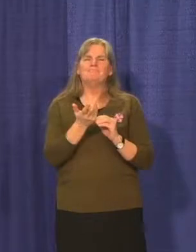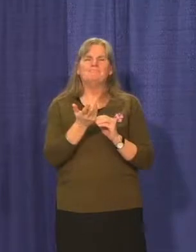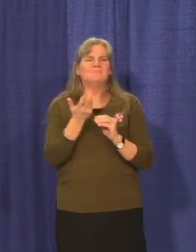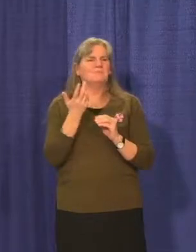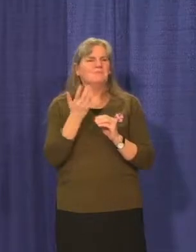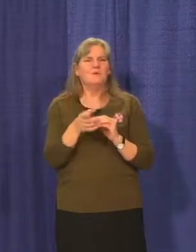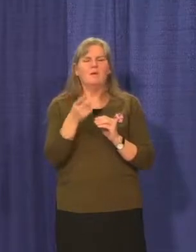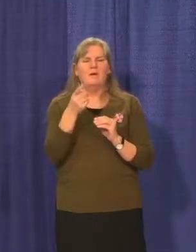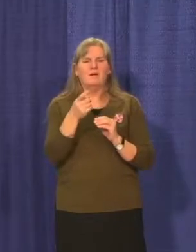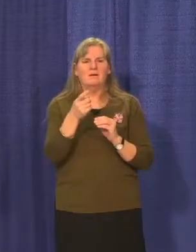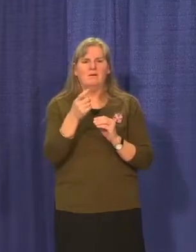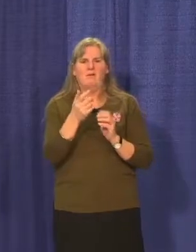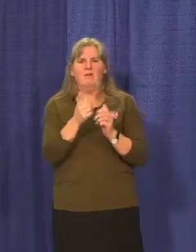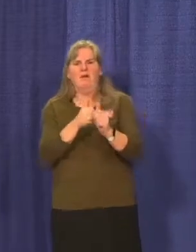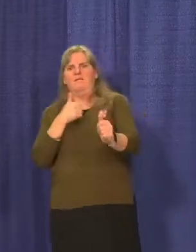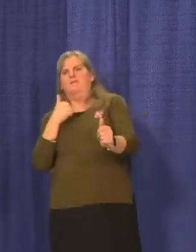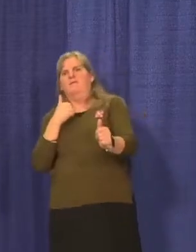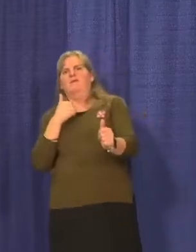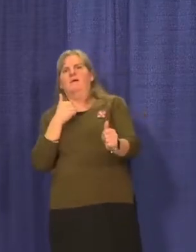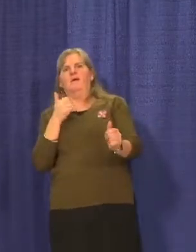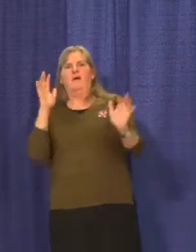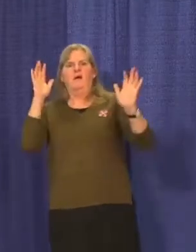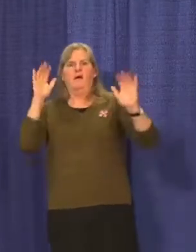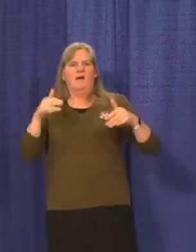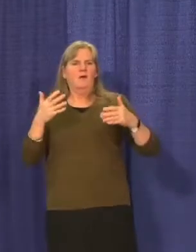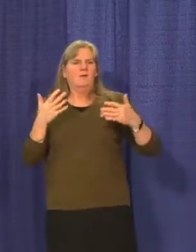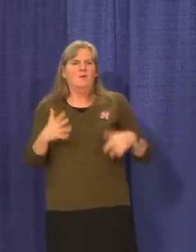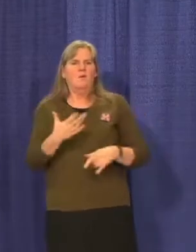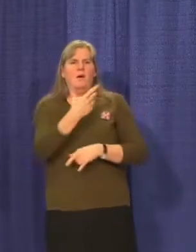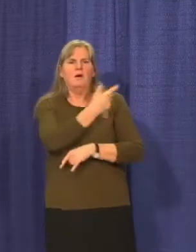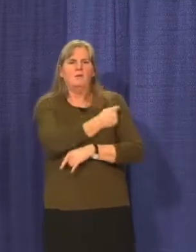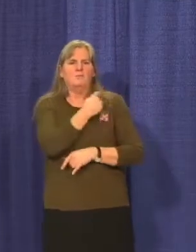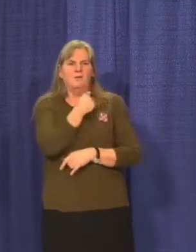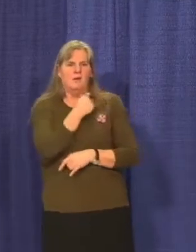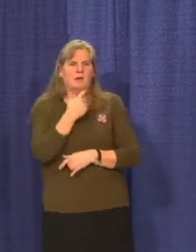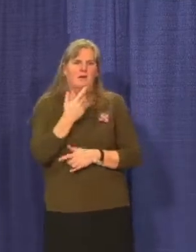We don't want this to be a thing that displays anybody from coming for their vaccine if they